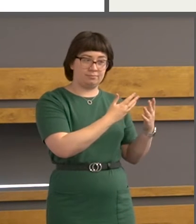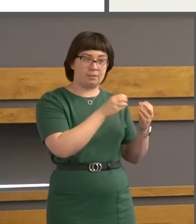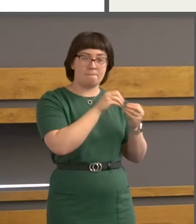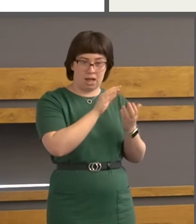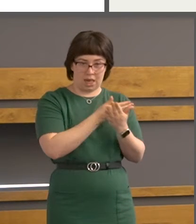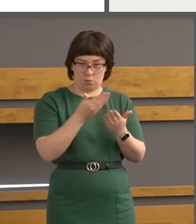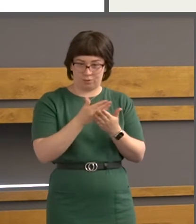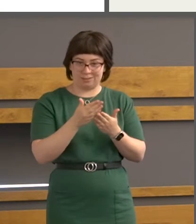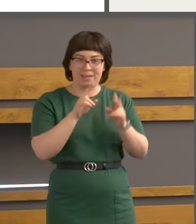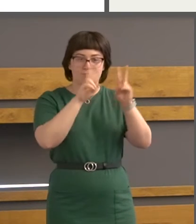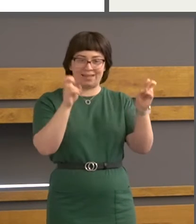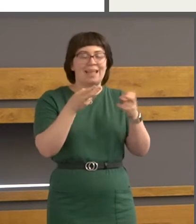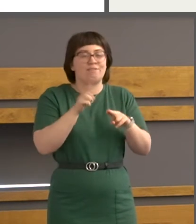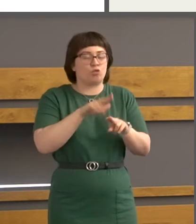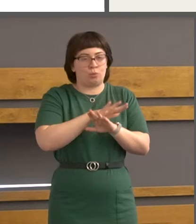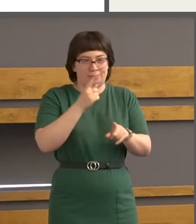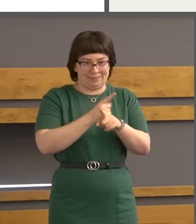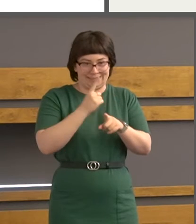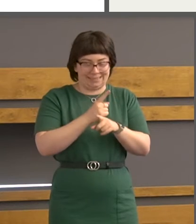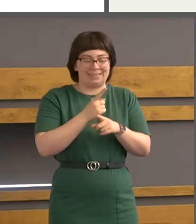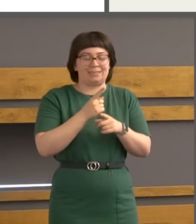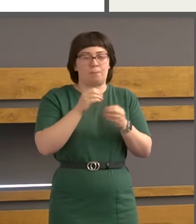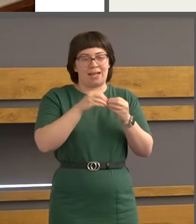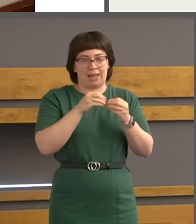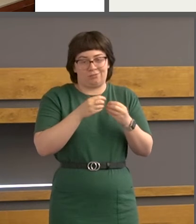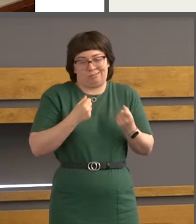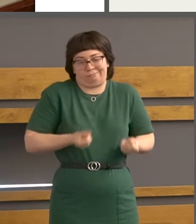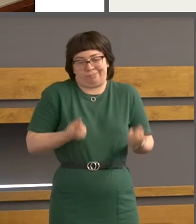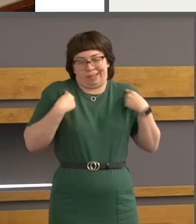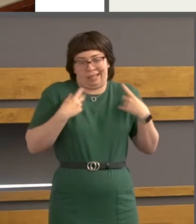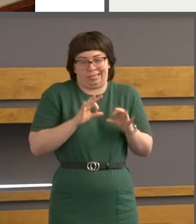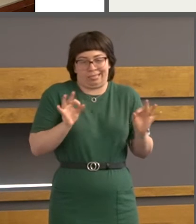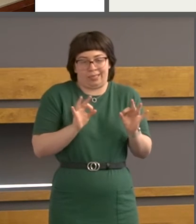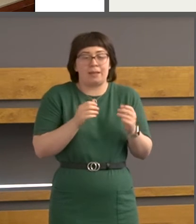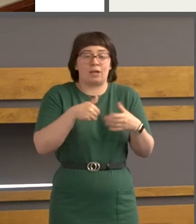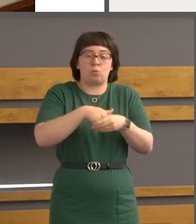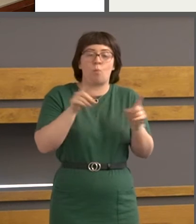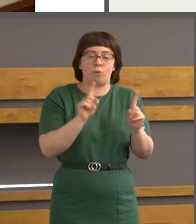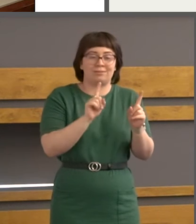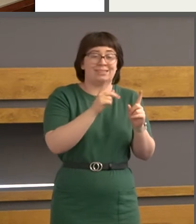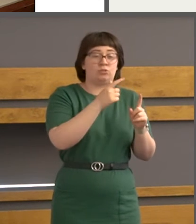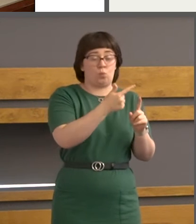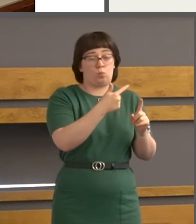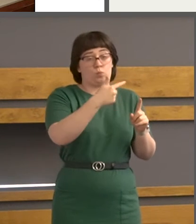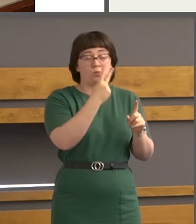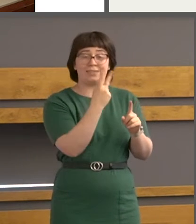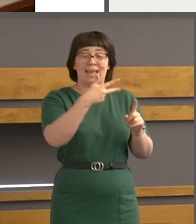in brackets, you don't speak Bengali, I can't understand anything, which includes 28 mirrors that have texts from a language exercise book